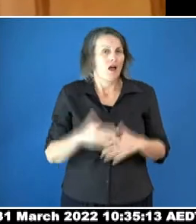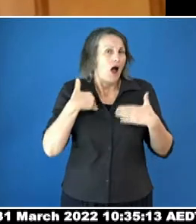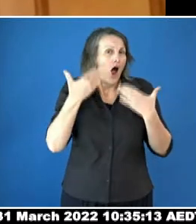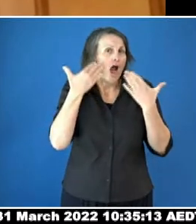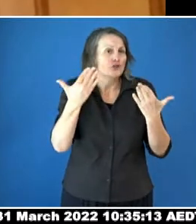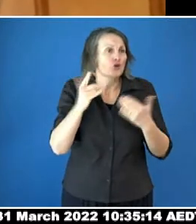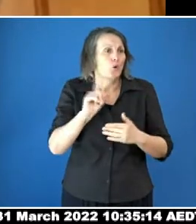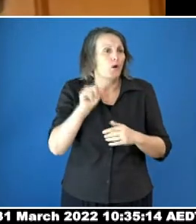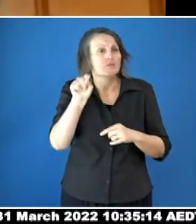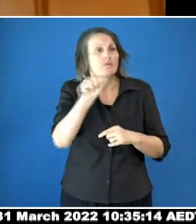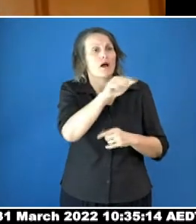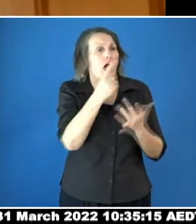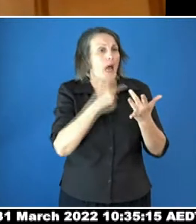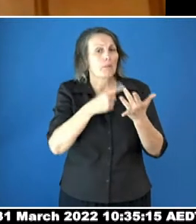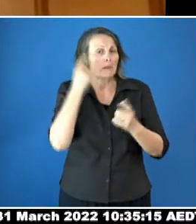what someone's thinking about.